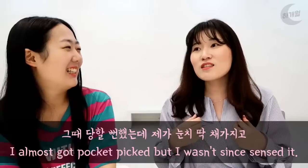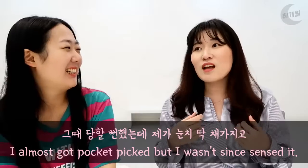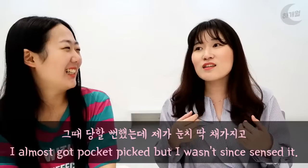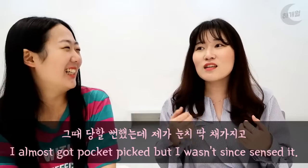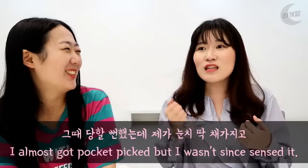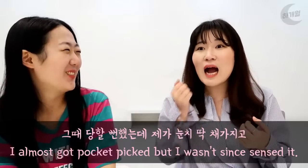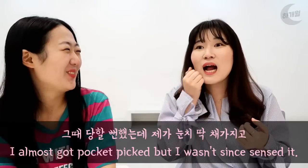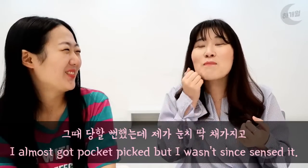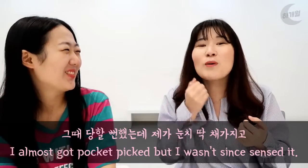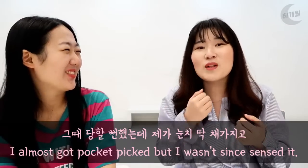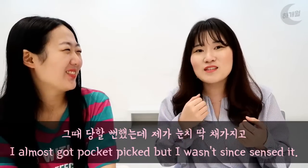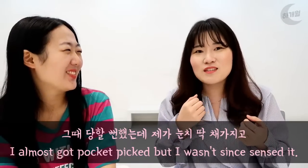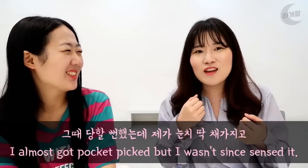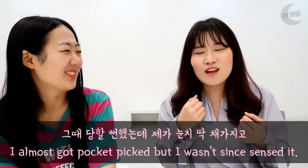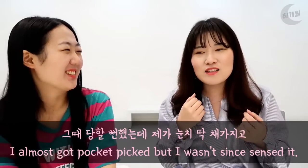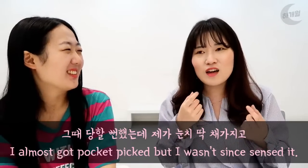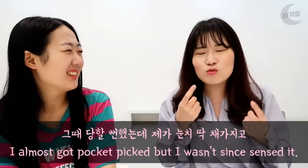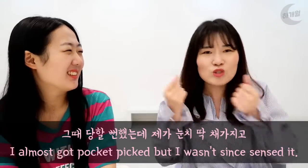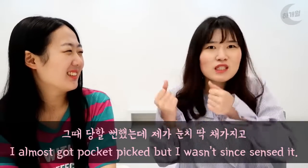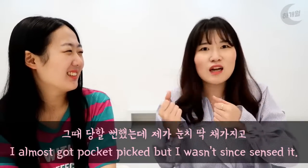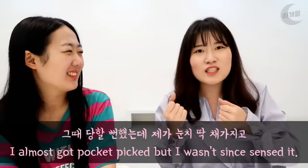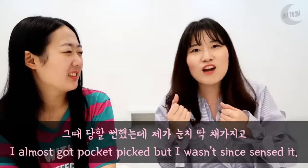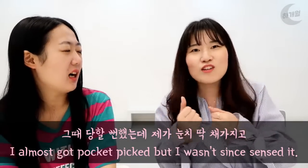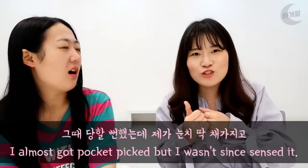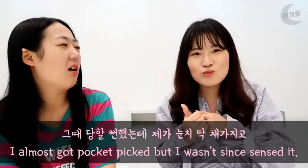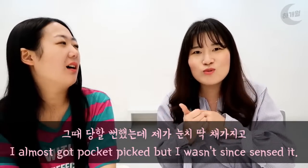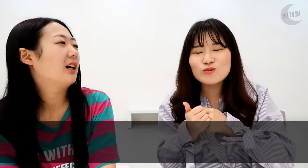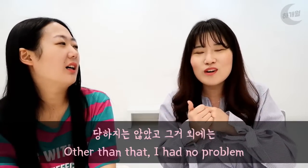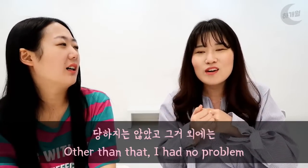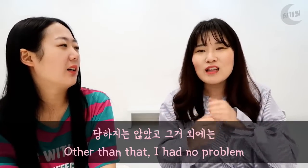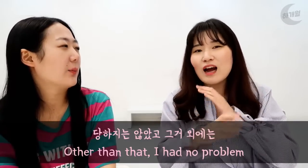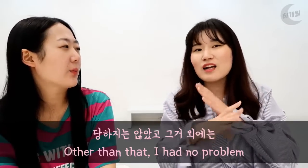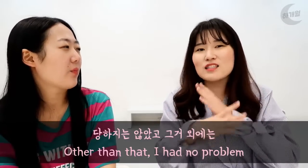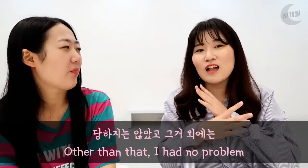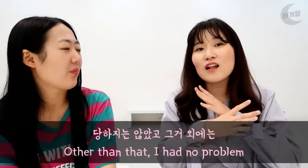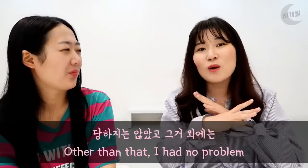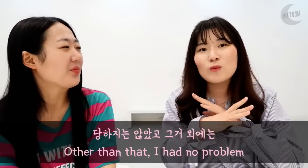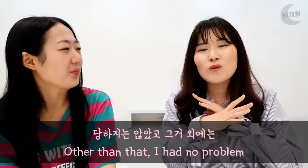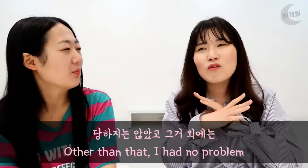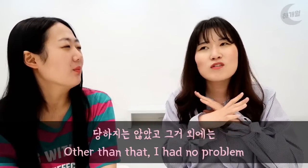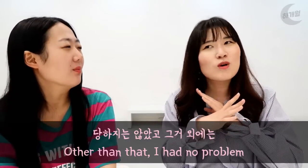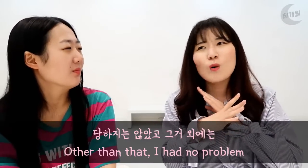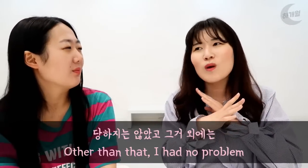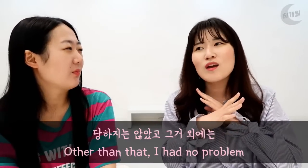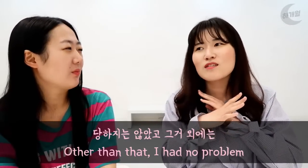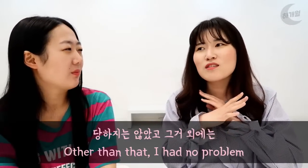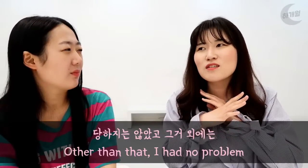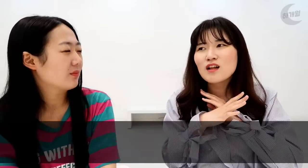I almost got pocket picked but I wasn’t since sensed it. Other than that, I had no problem